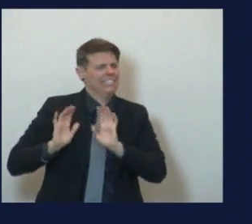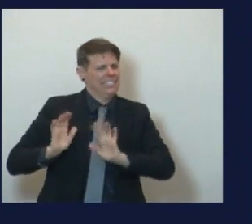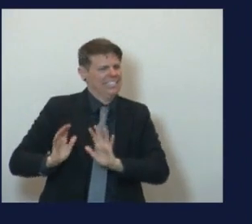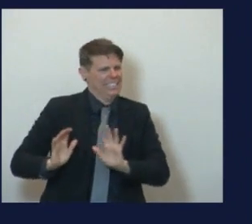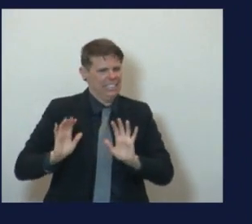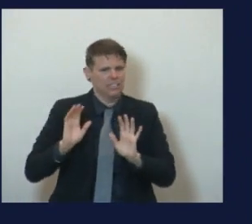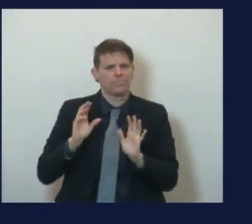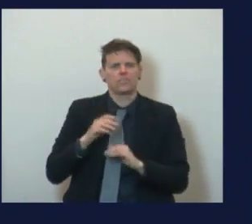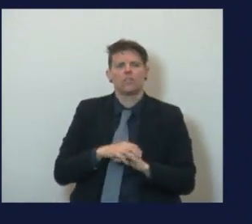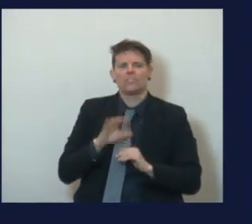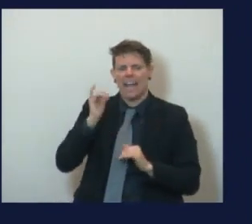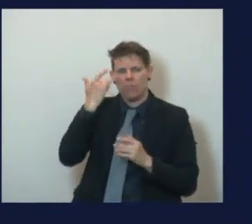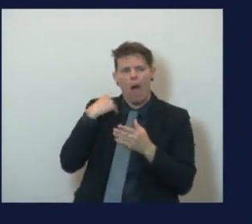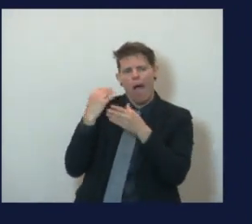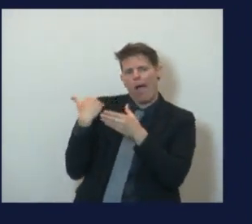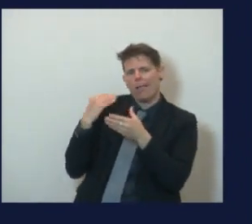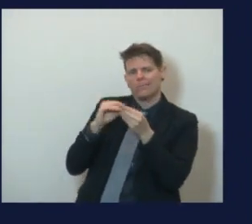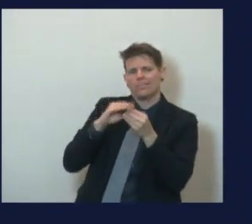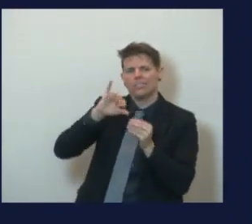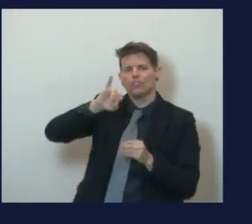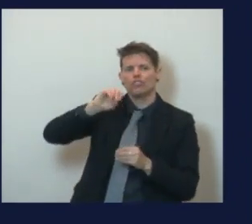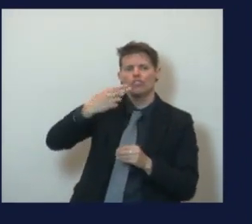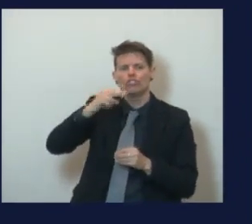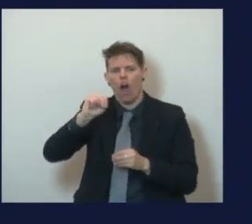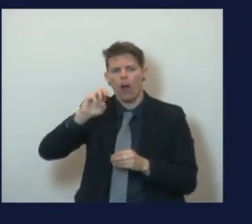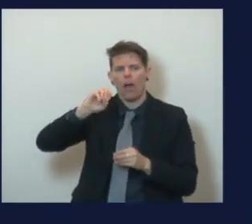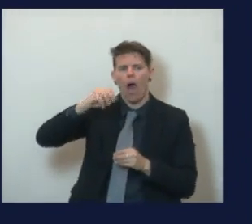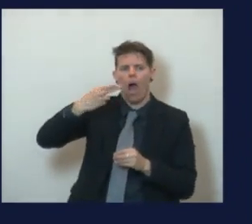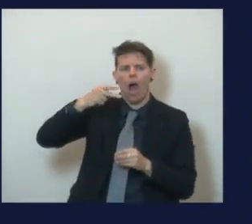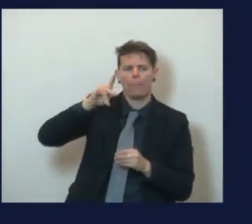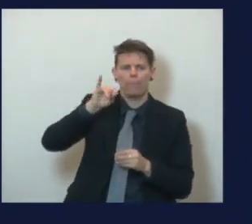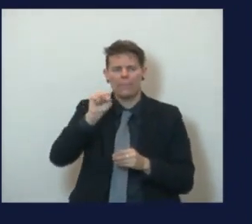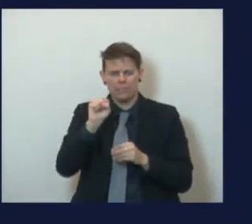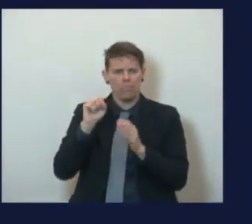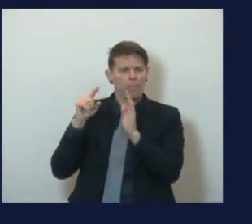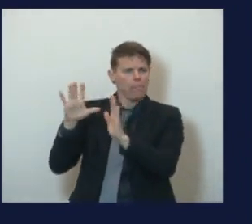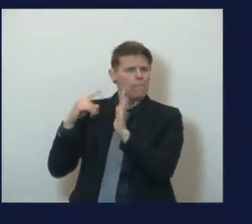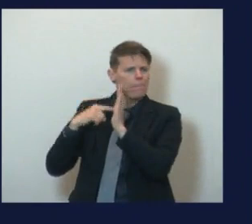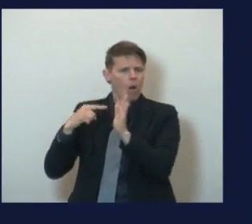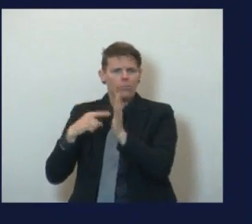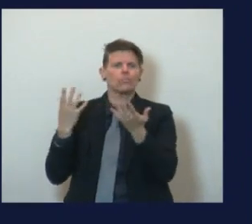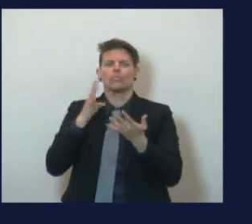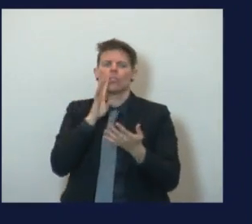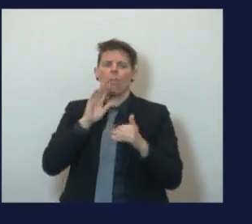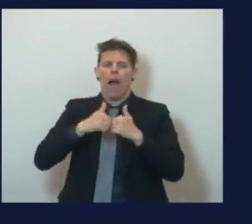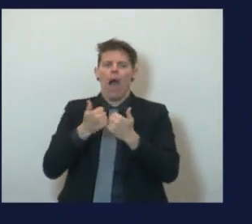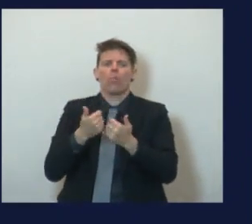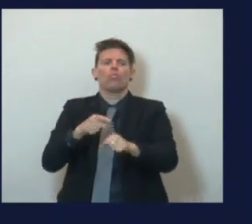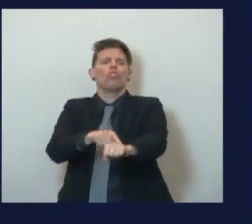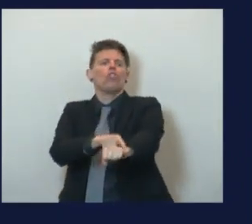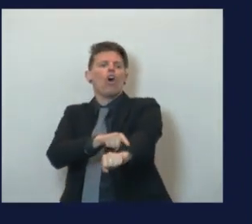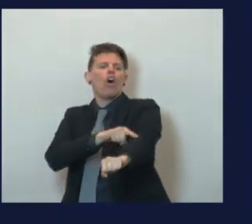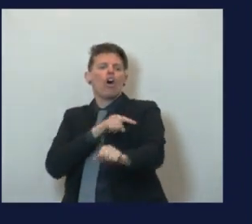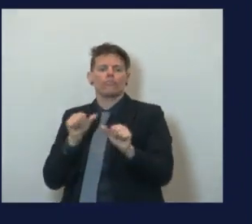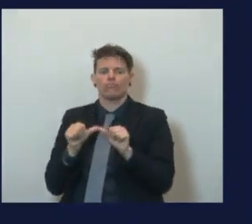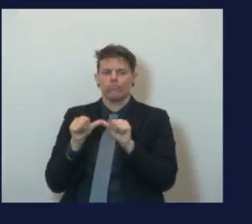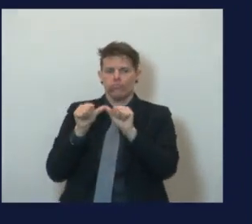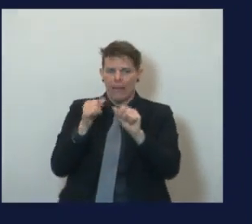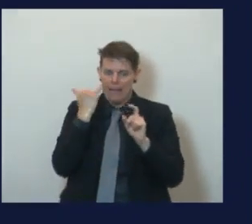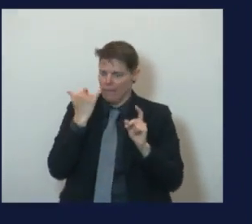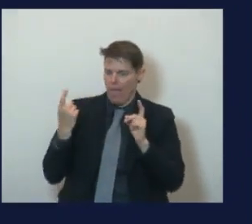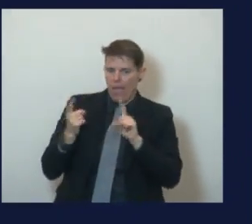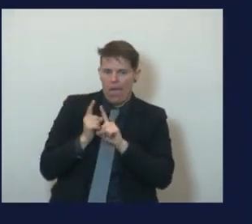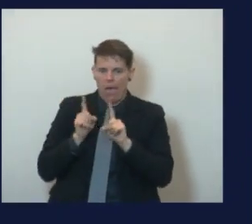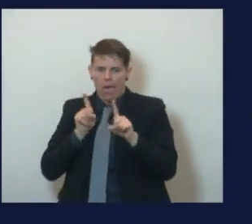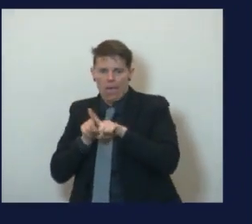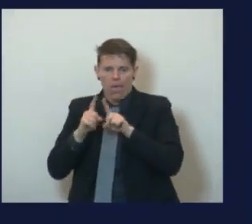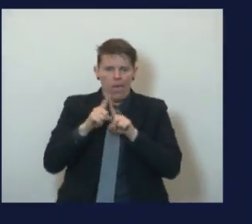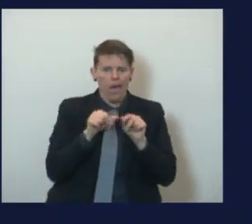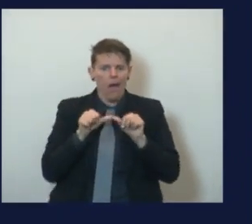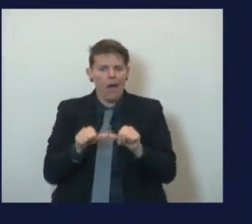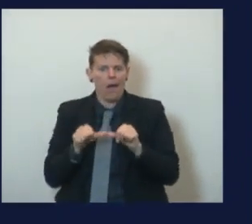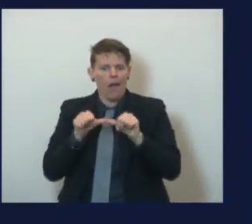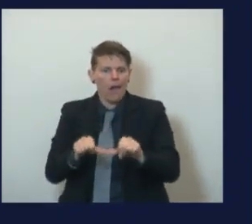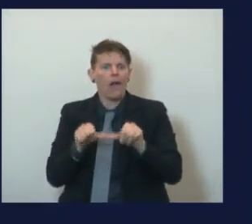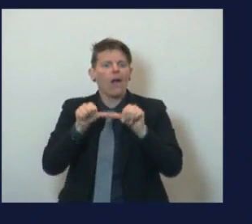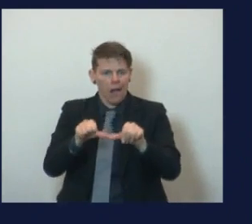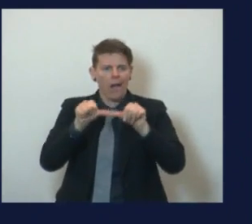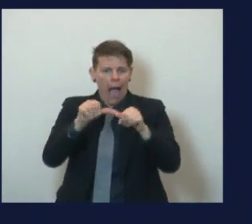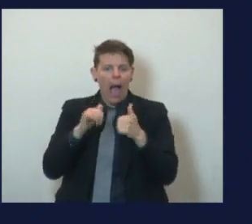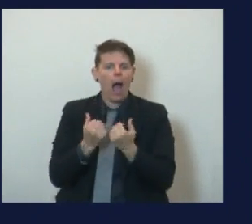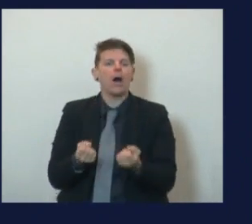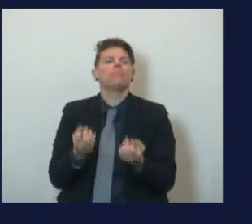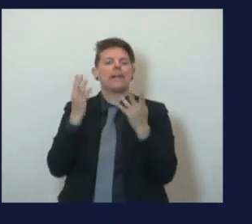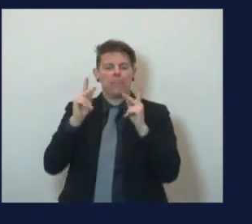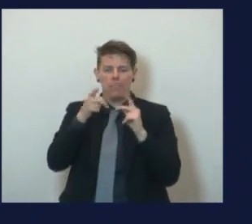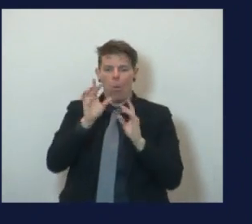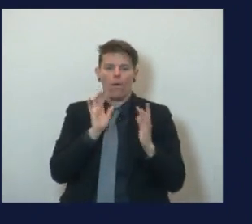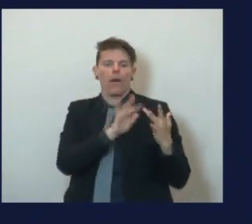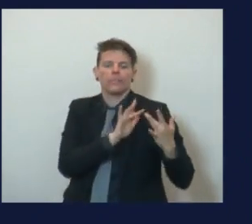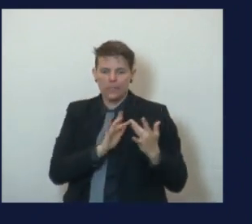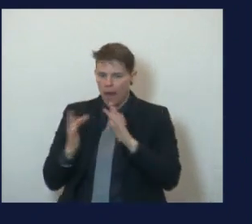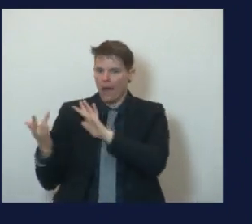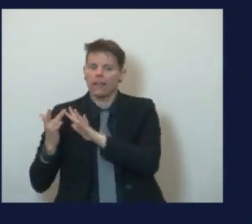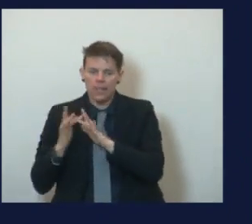AND WHY IS THAT WELL YOU TALK TO WE HEARD A LITTLE BIT ABOUT THE JOHNS HOPKINS MODEL THAT I REFERENCED WHICH IS YOU LOOK AT THE DURATION OF THAT CONTACT AS WELL AS THE NUMBER OF